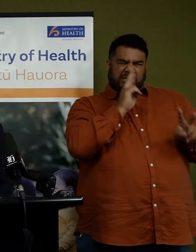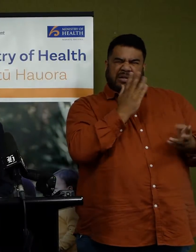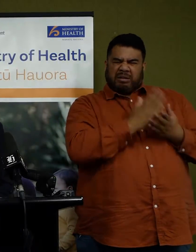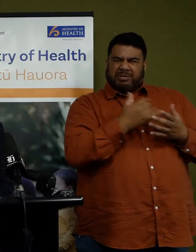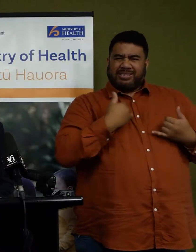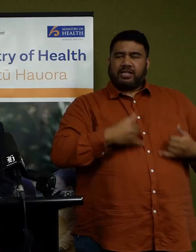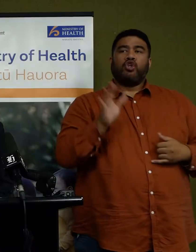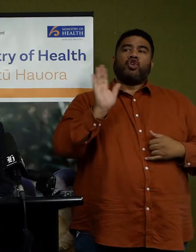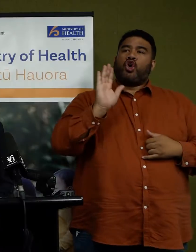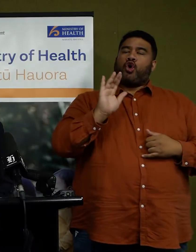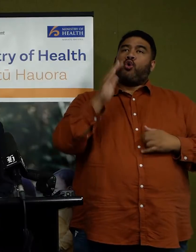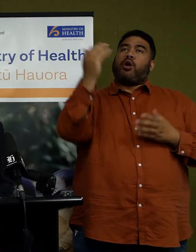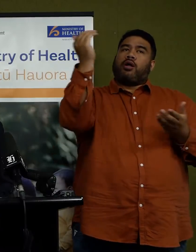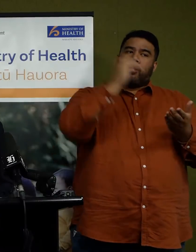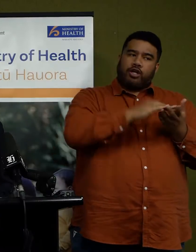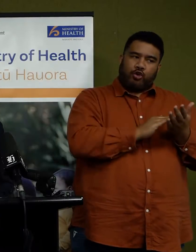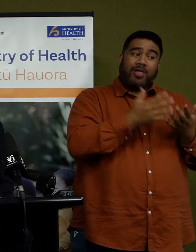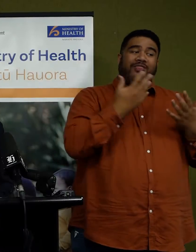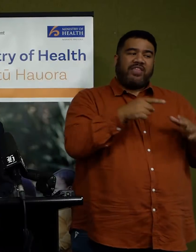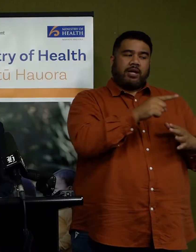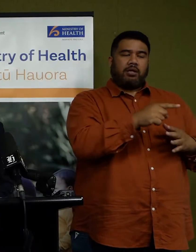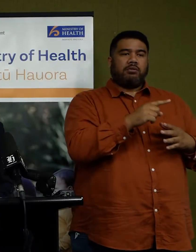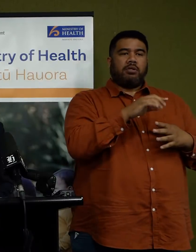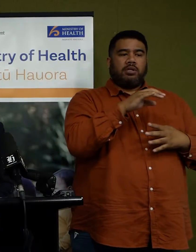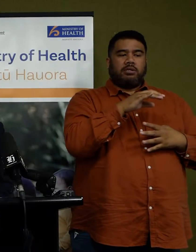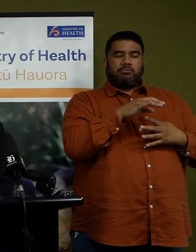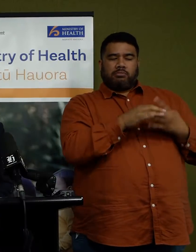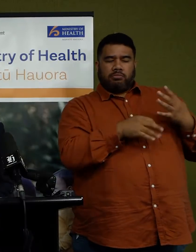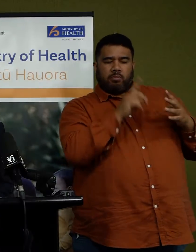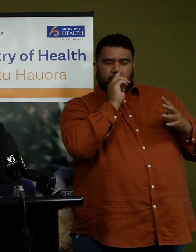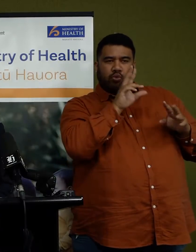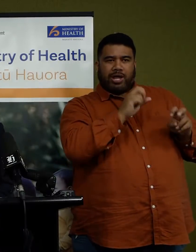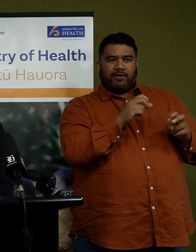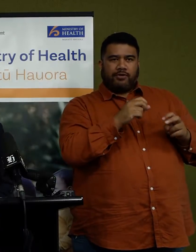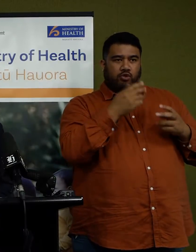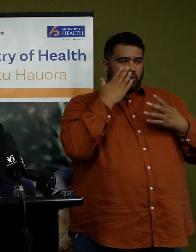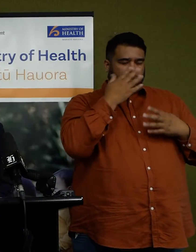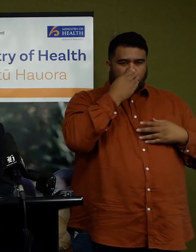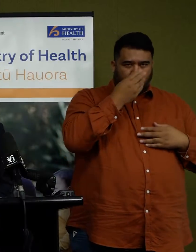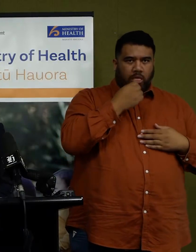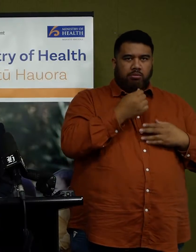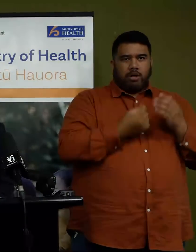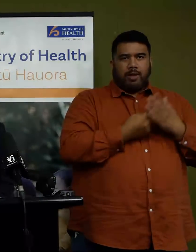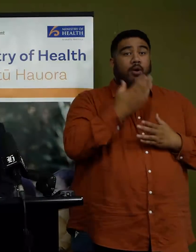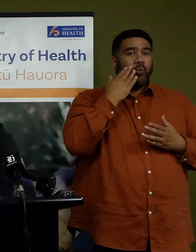OK, so she had no apparent symptoms .. Correct. Had her partner traveled to Italy as well?